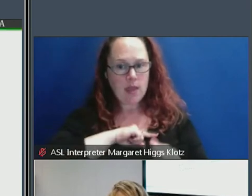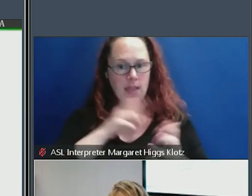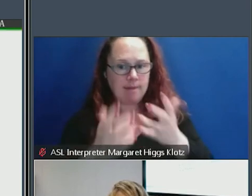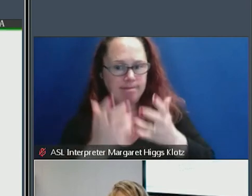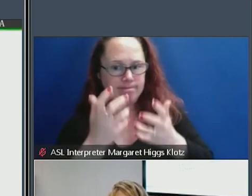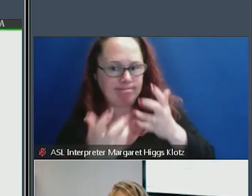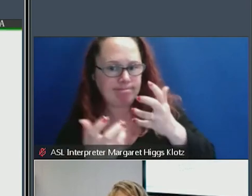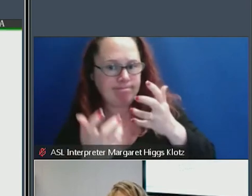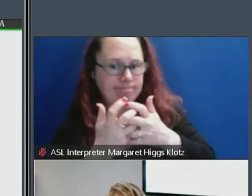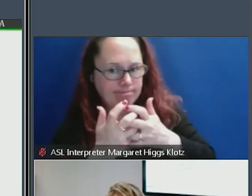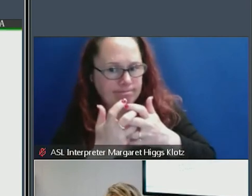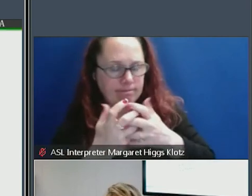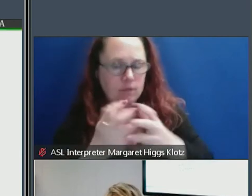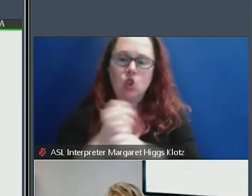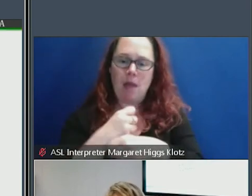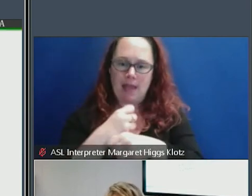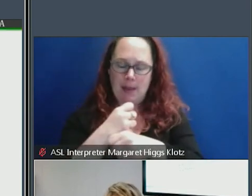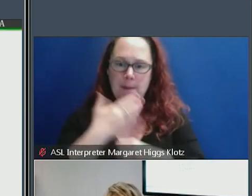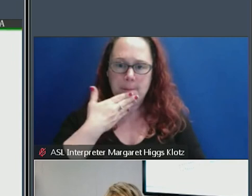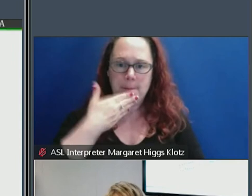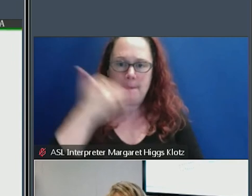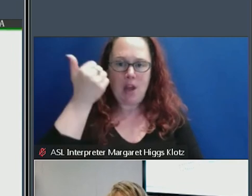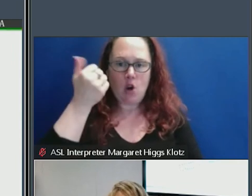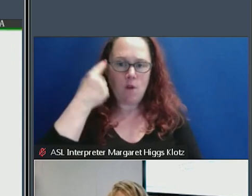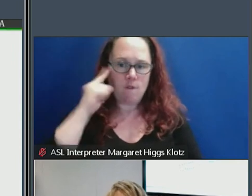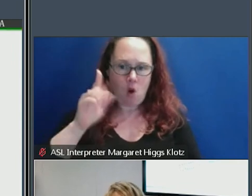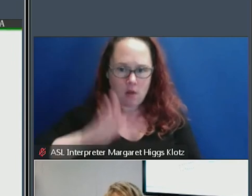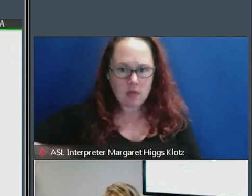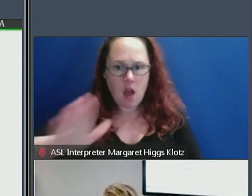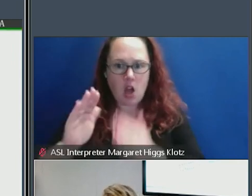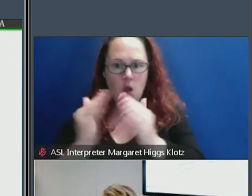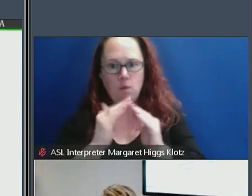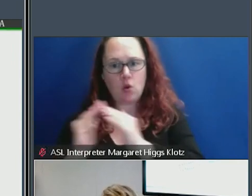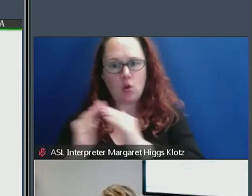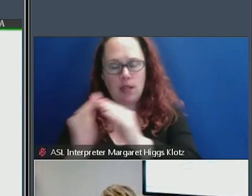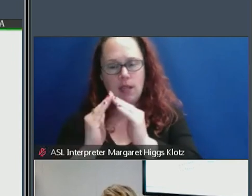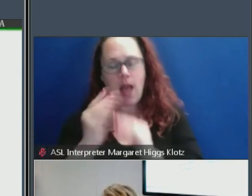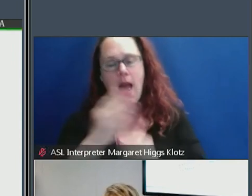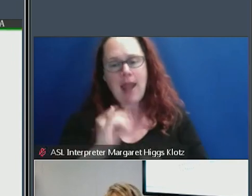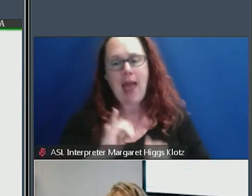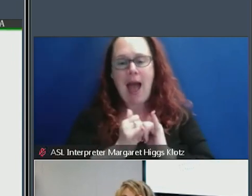palatable for the community or to at least address some of the concerns as best we can.